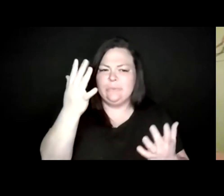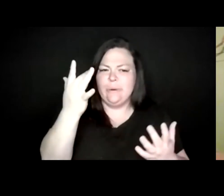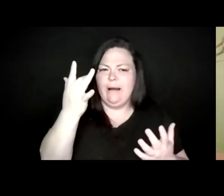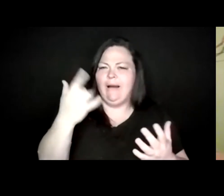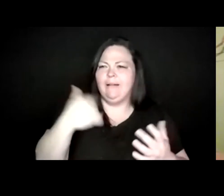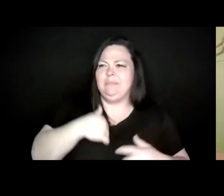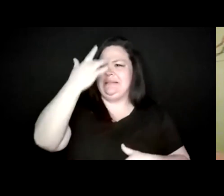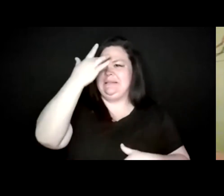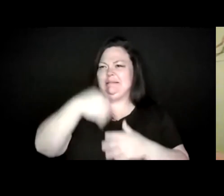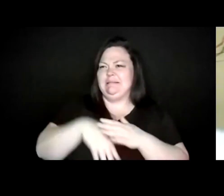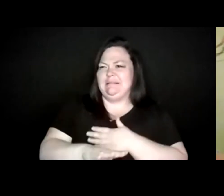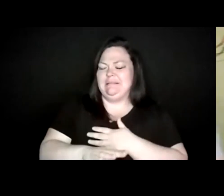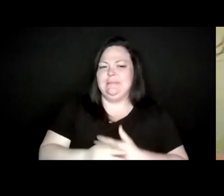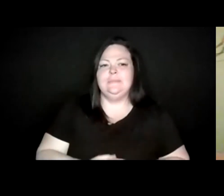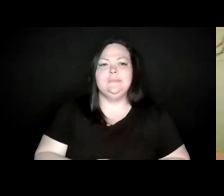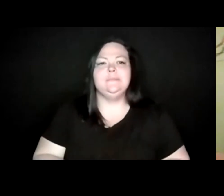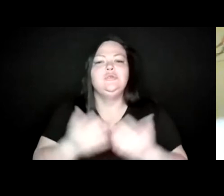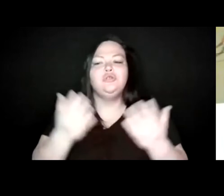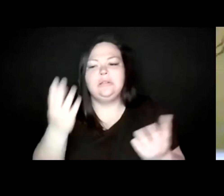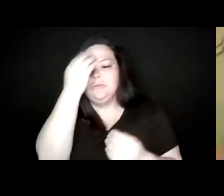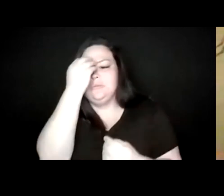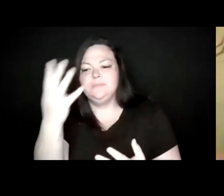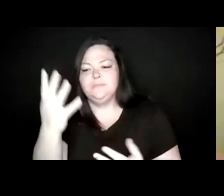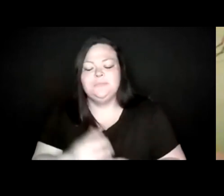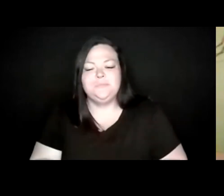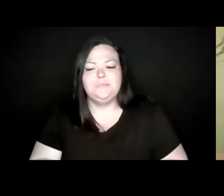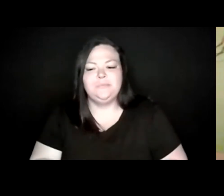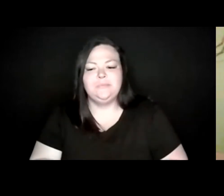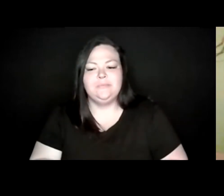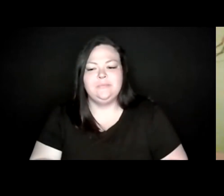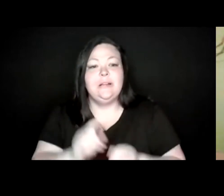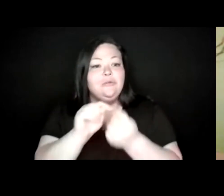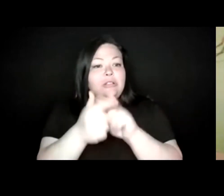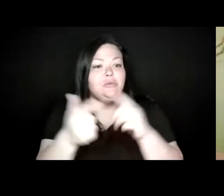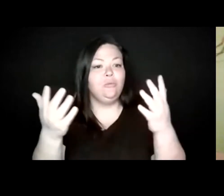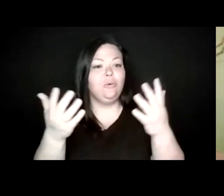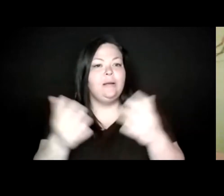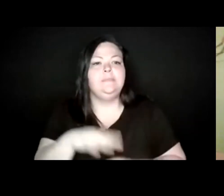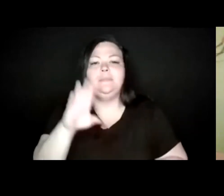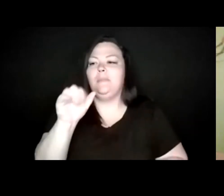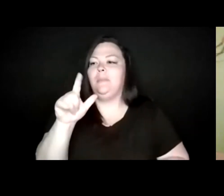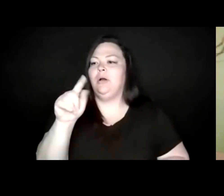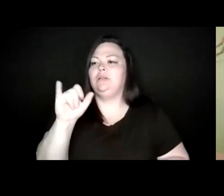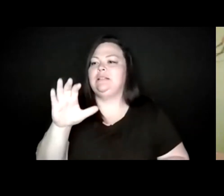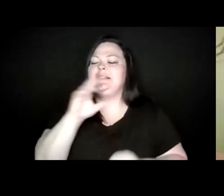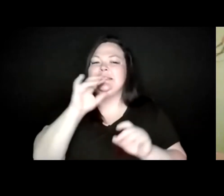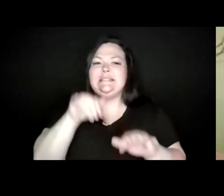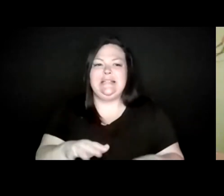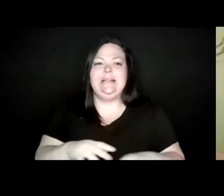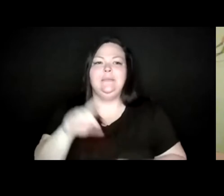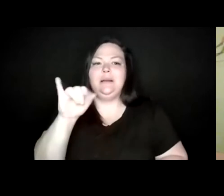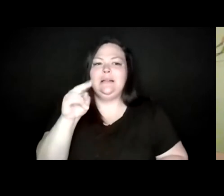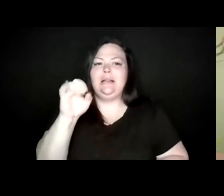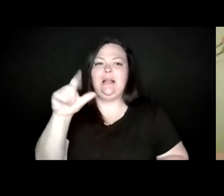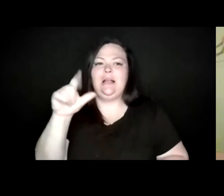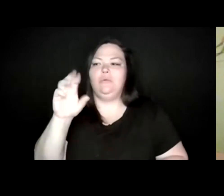Just to give you a sense. And here is my translation: "Baltic Sea" by Daniela Nazareth Romero--